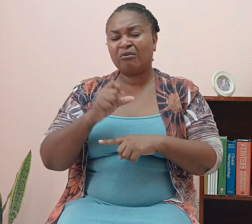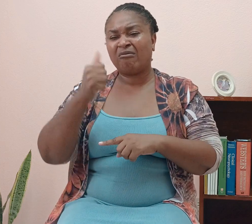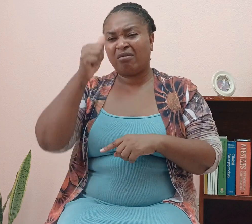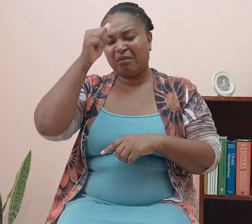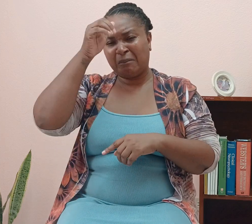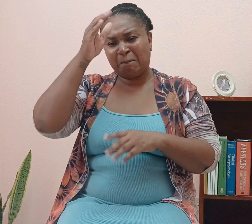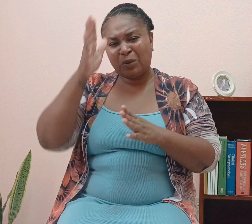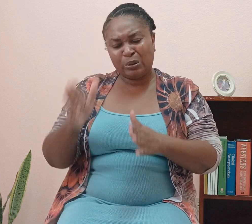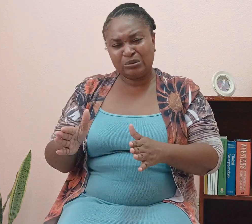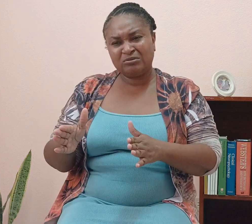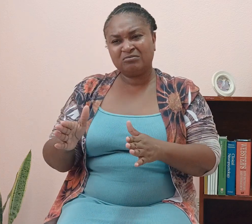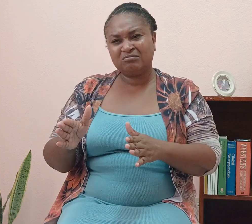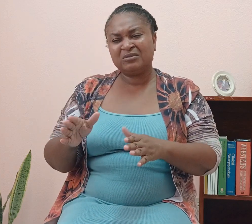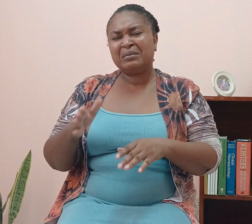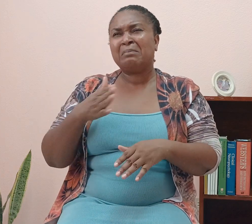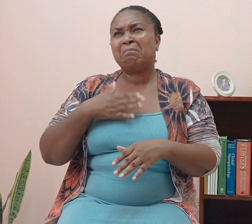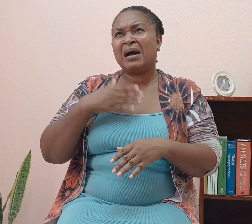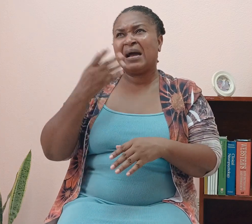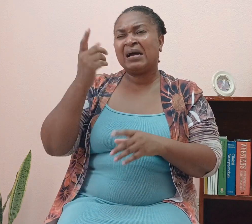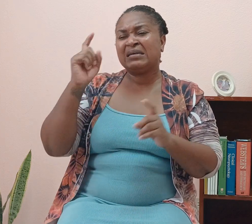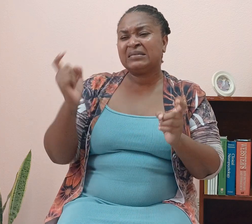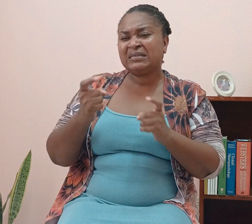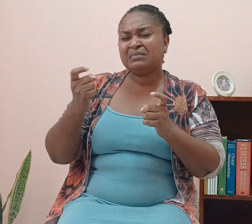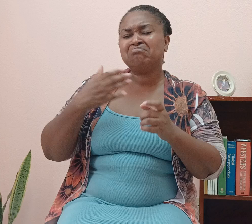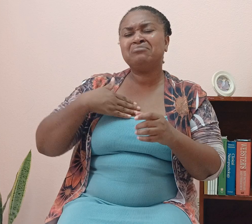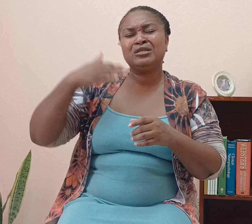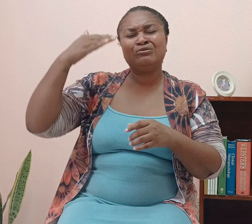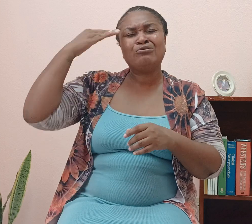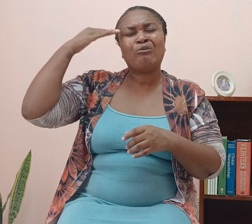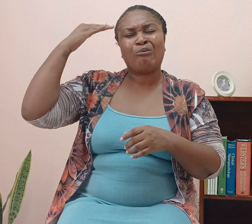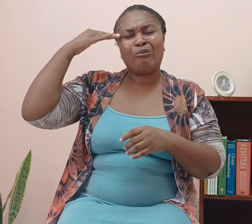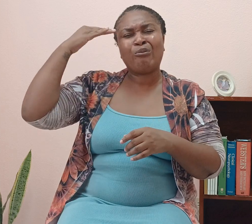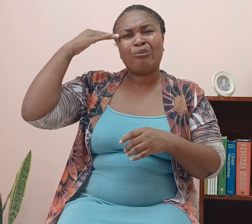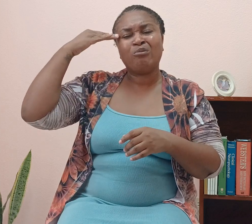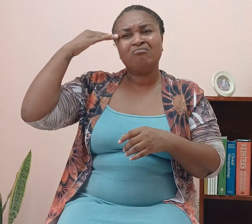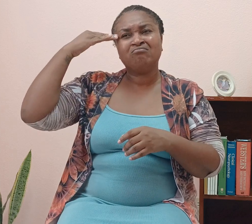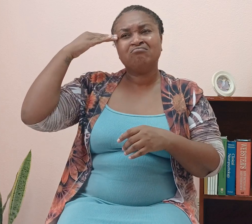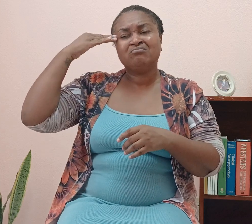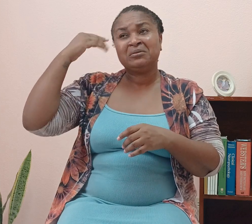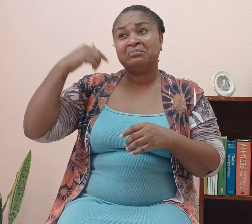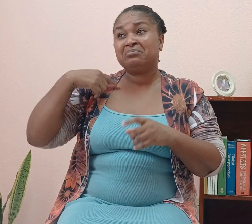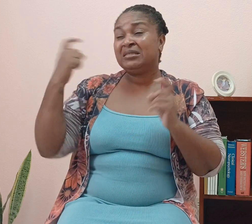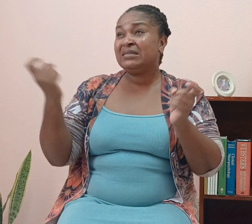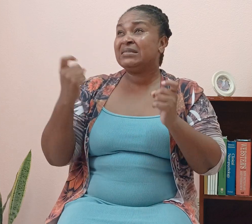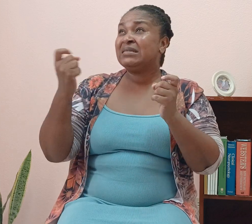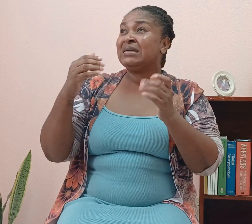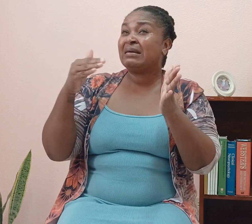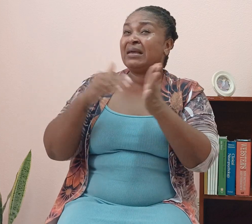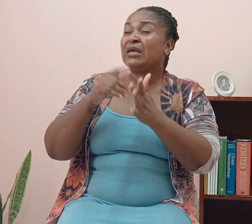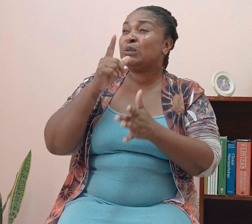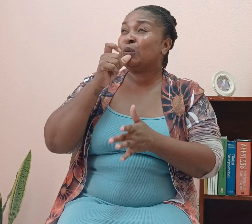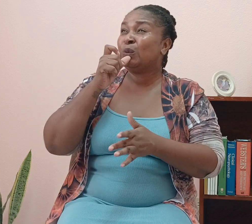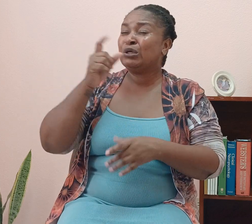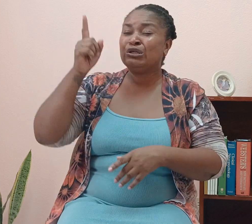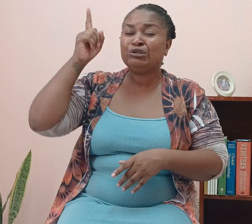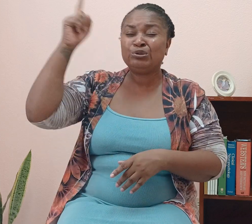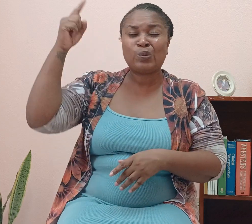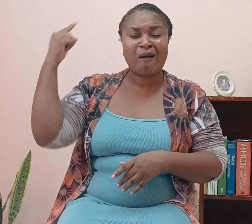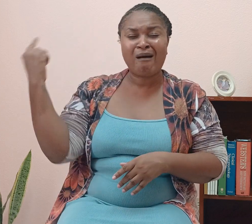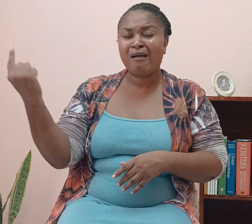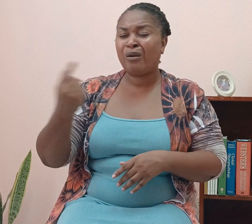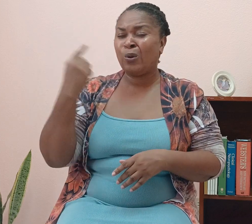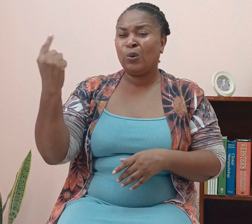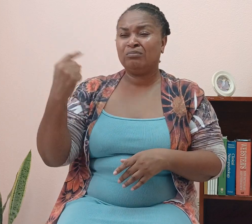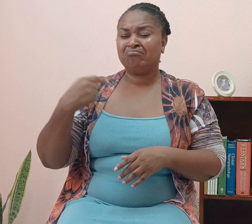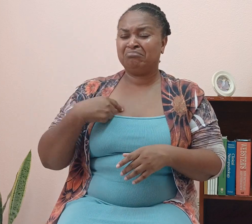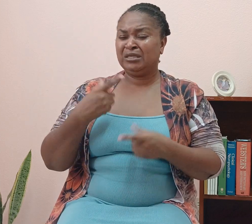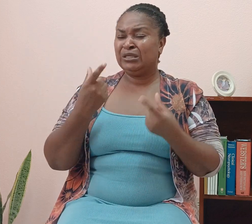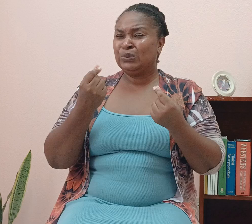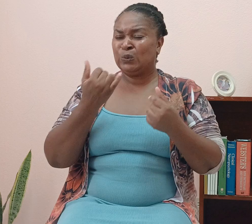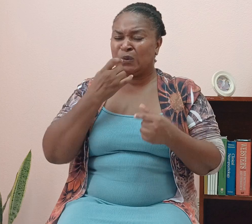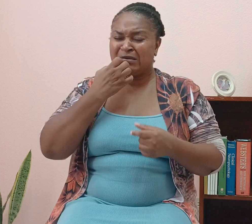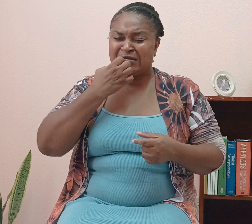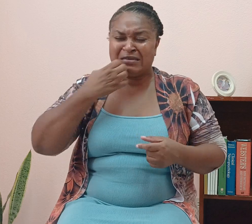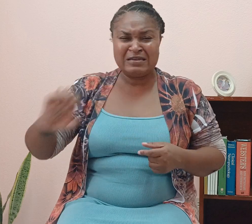4 Against you, you only, have I sinned and done what is evil in your sight;